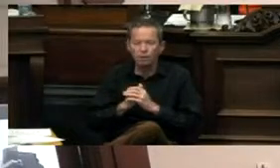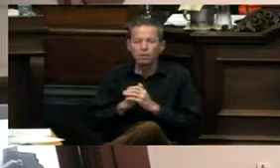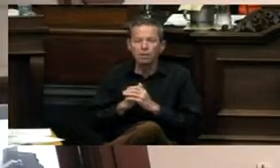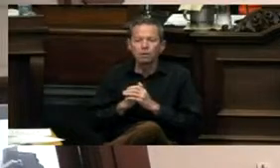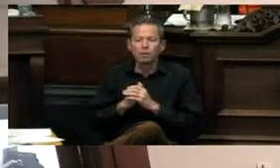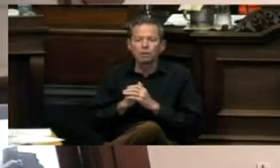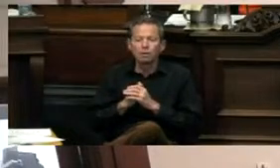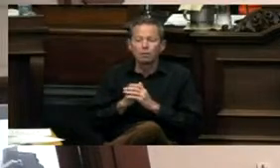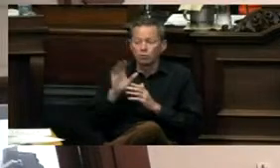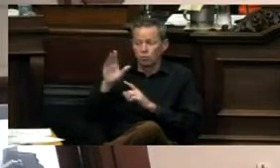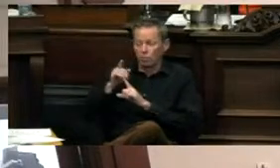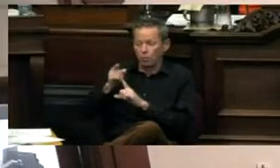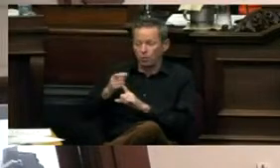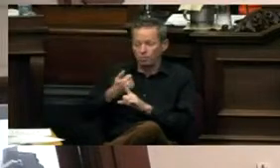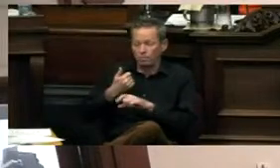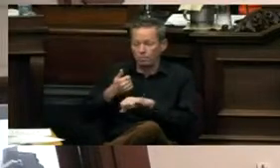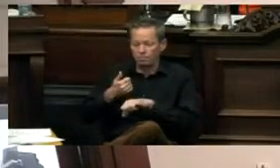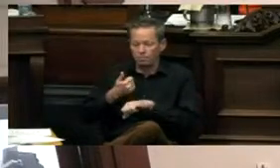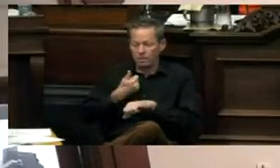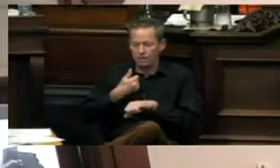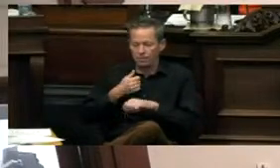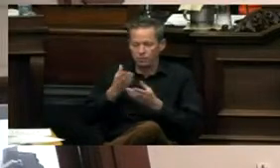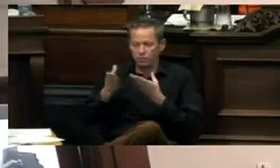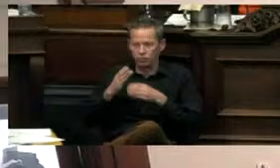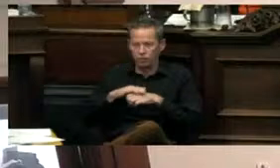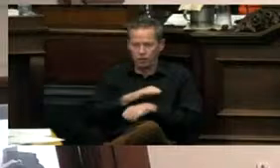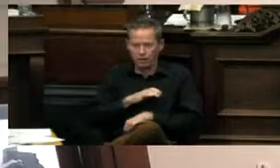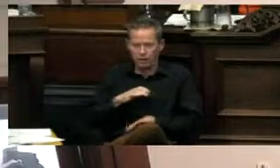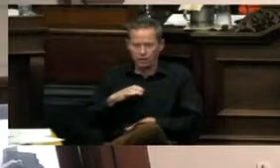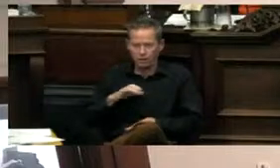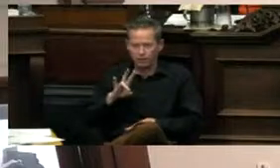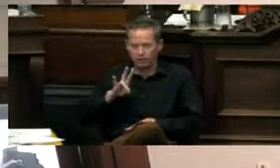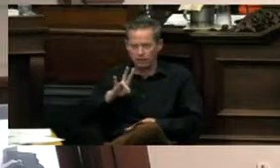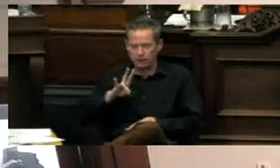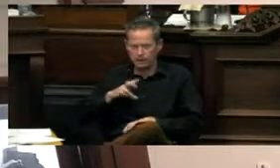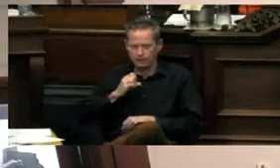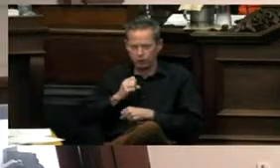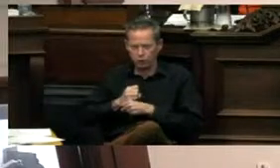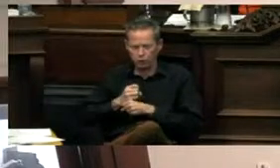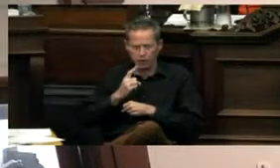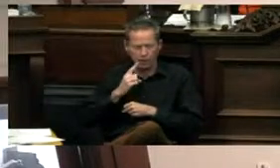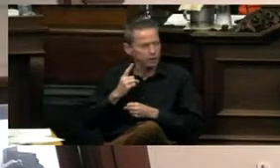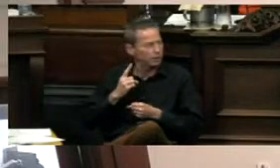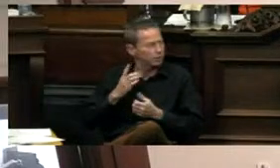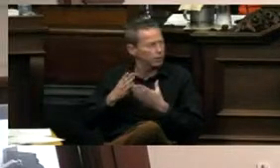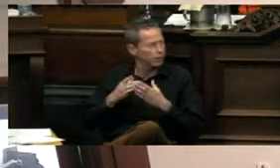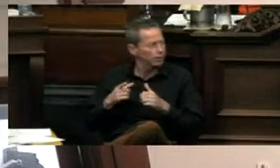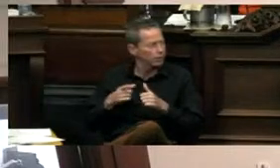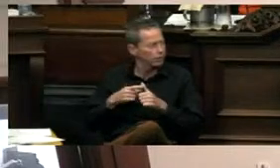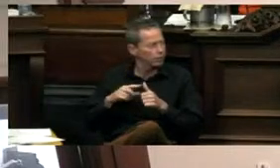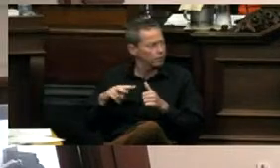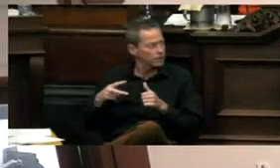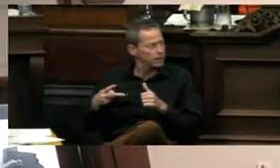have a set schedule, which we all work on together. And to